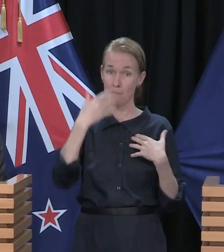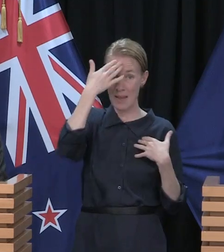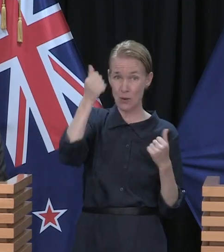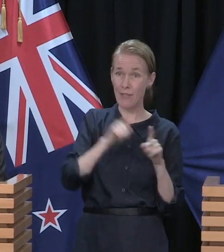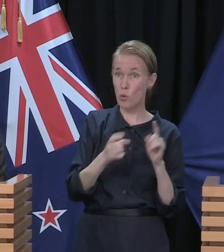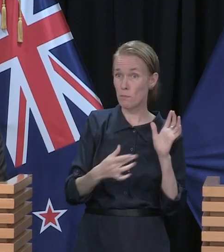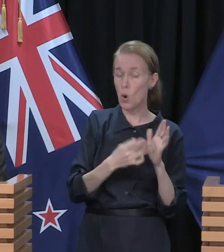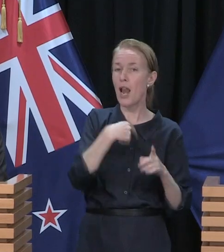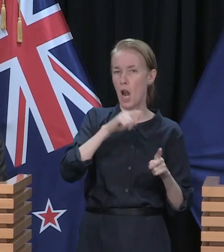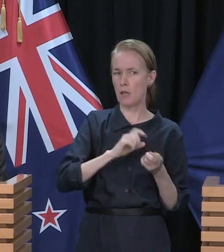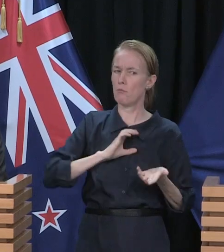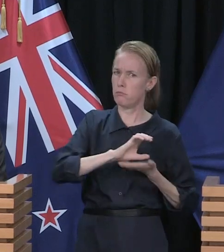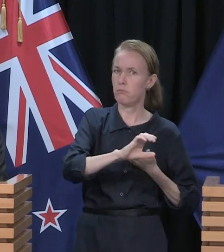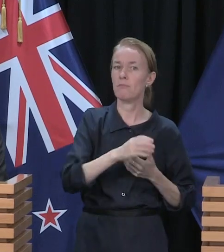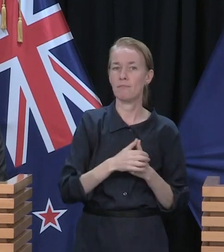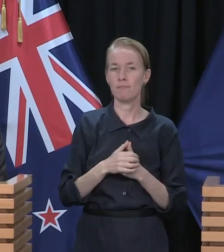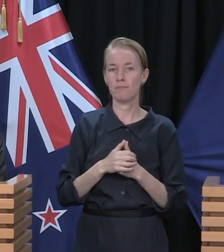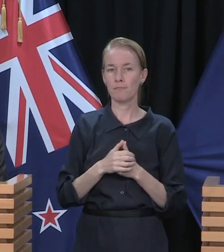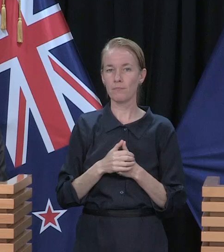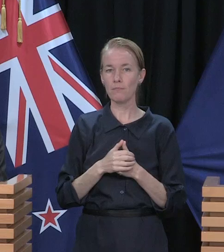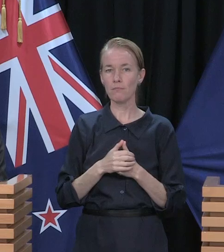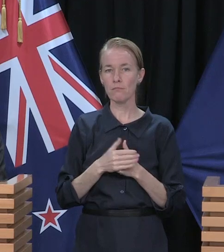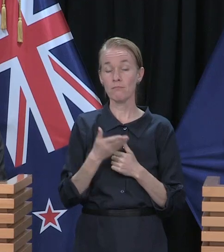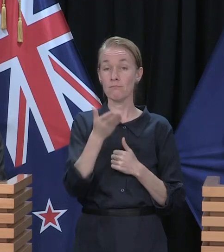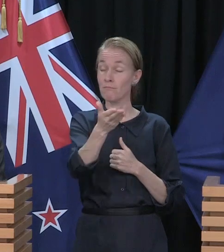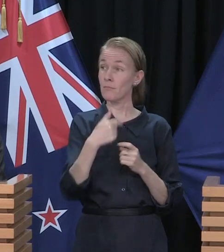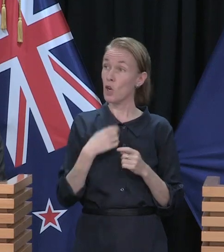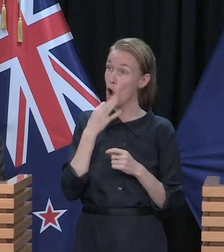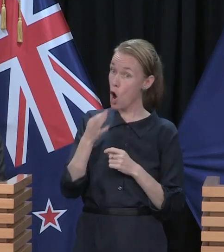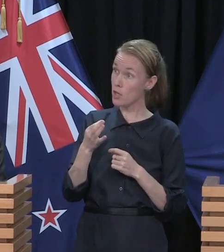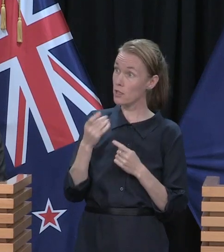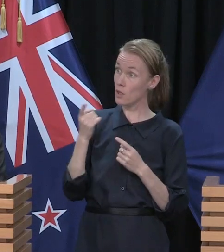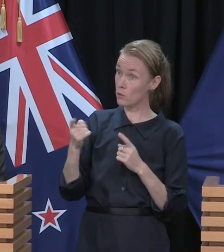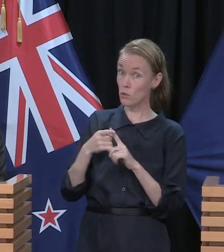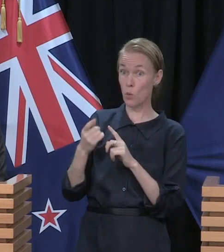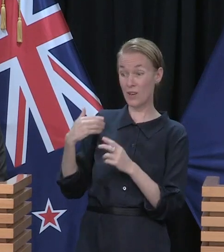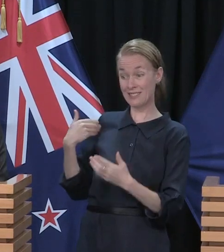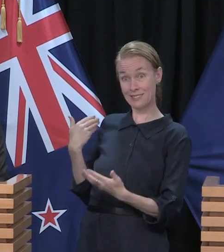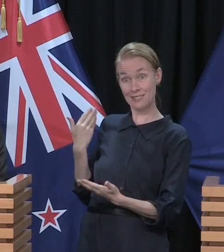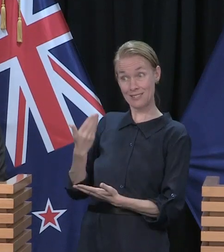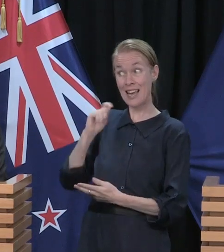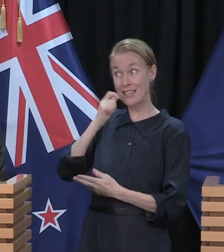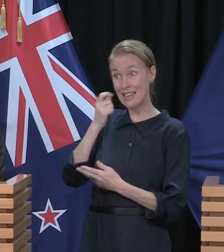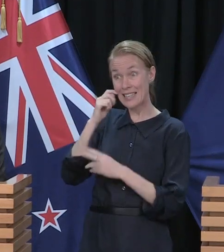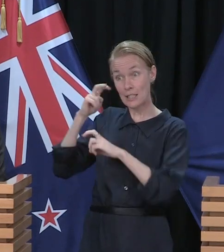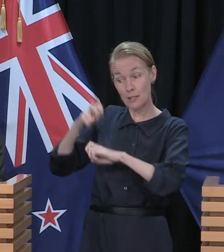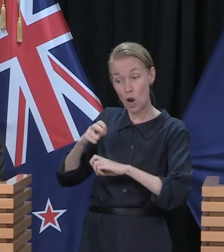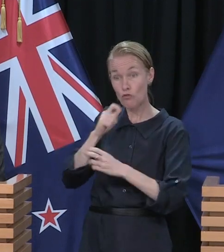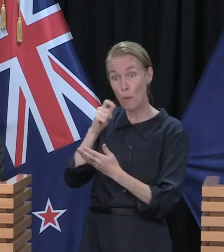we could spend more none. But so is mental health. We saw a big investment in mental health.